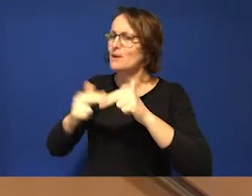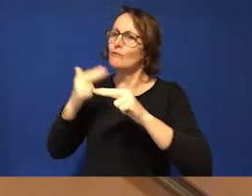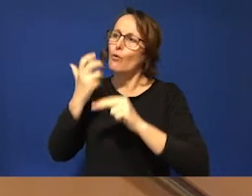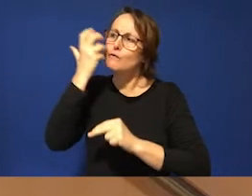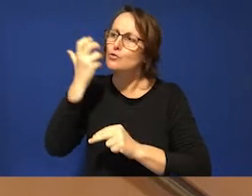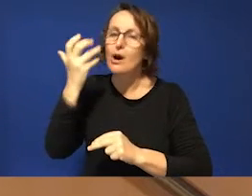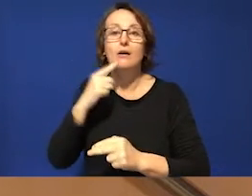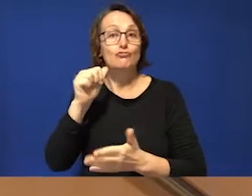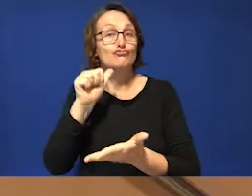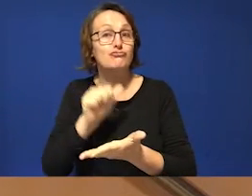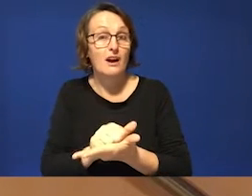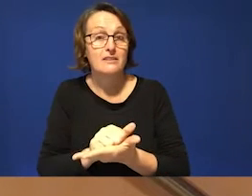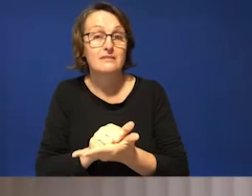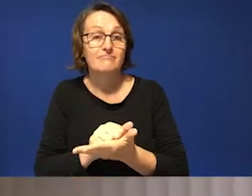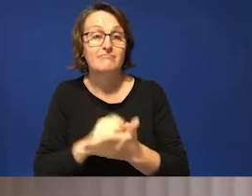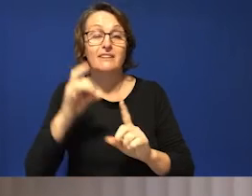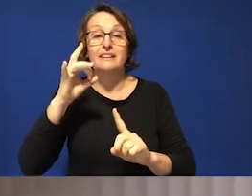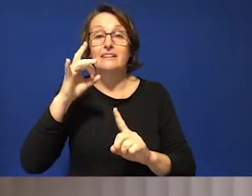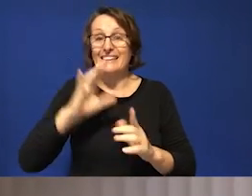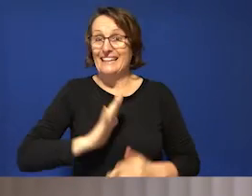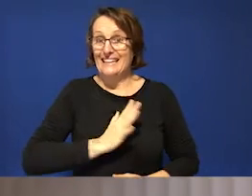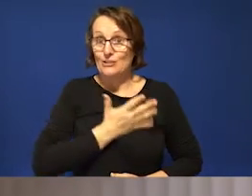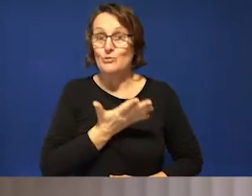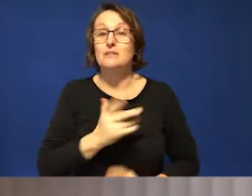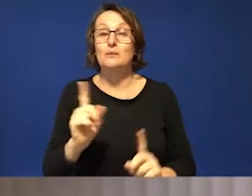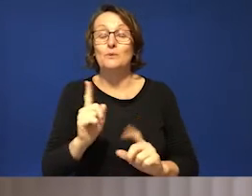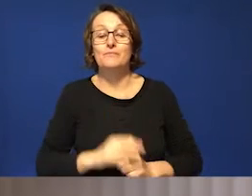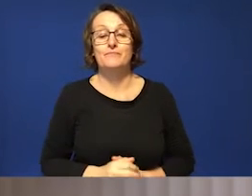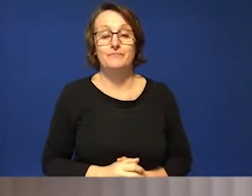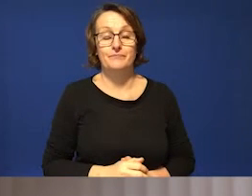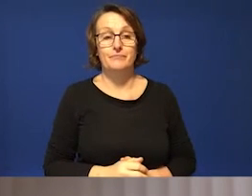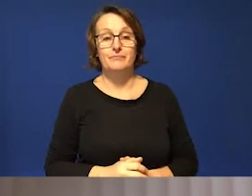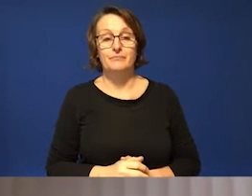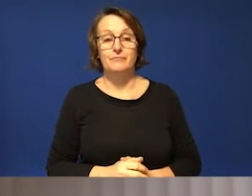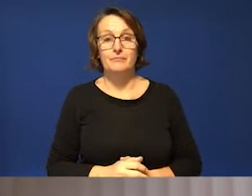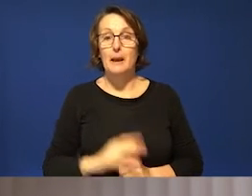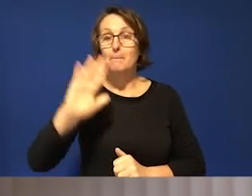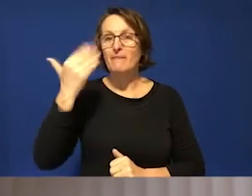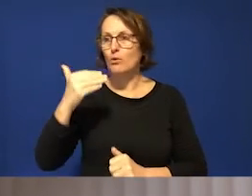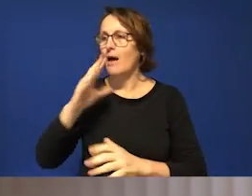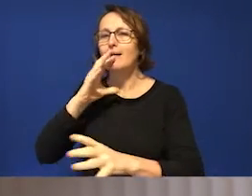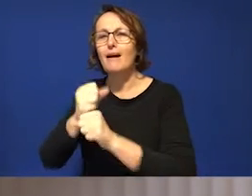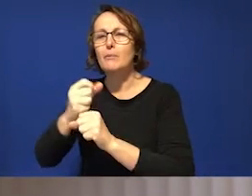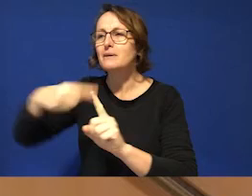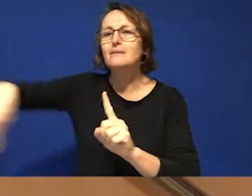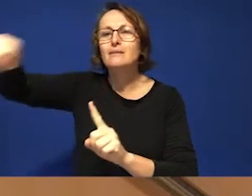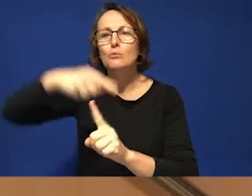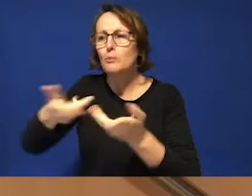Correct. No, no. The really interesting thing about was that when we were having those internal dialogues